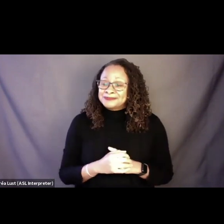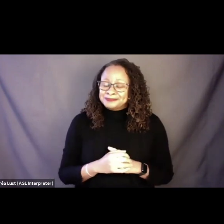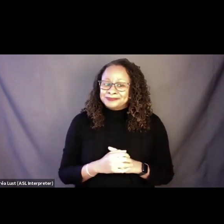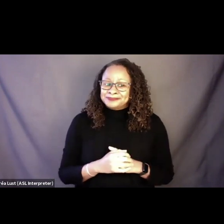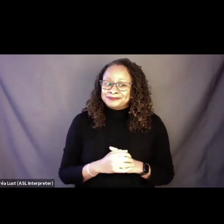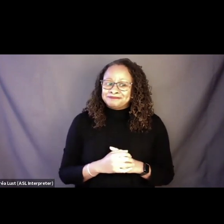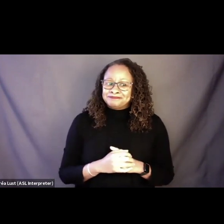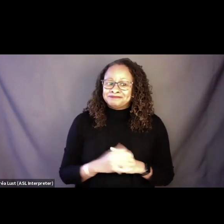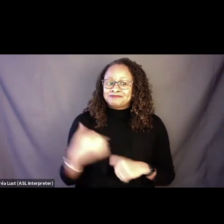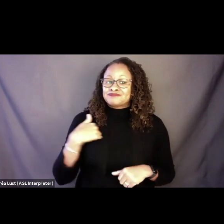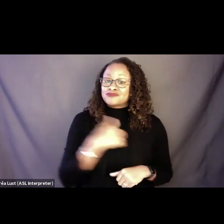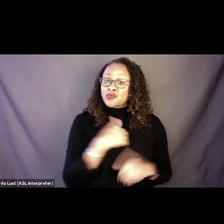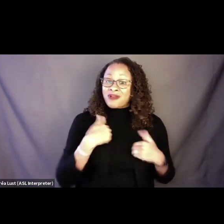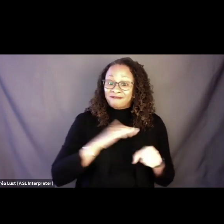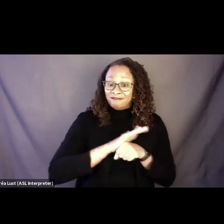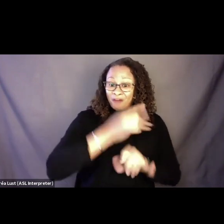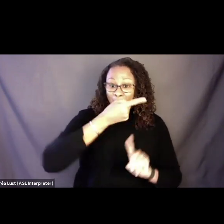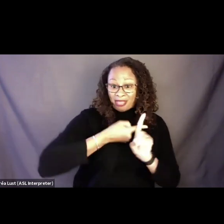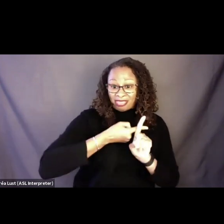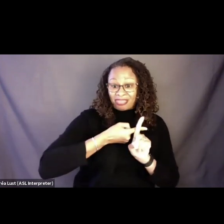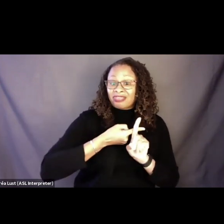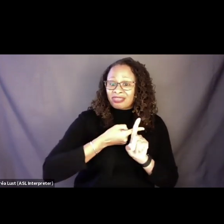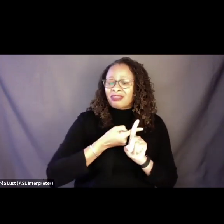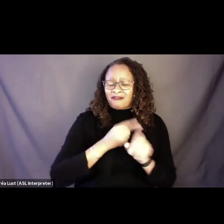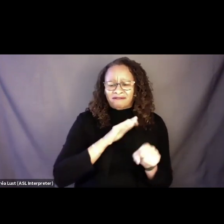We have a full month of conversations left